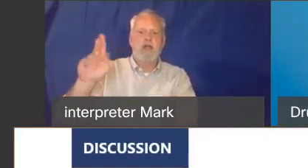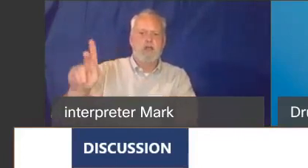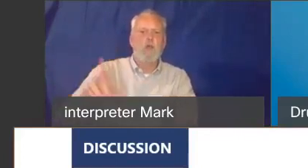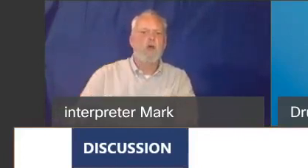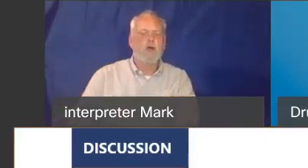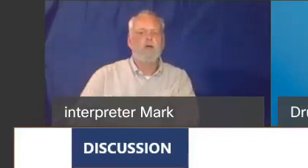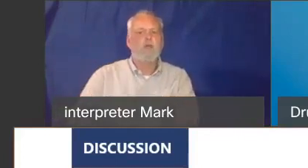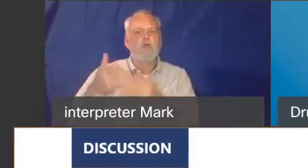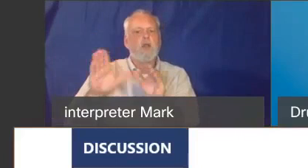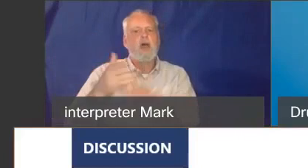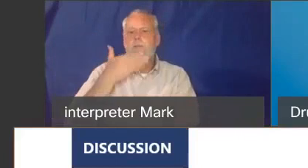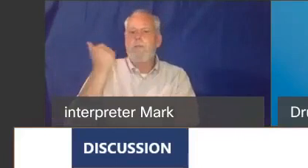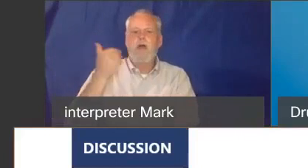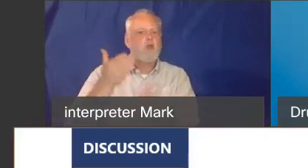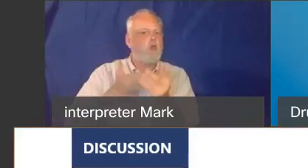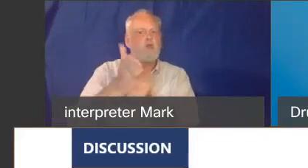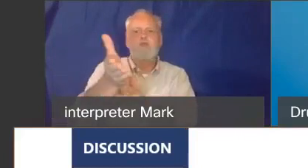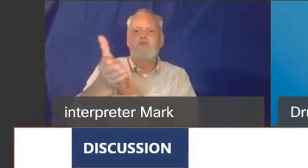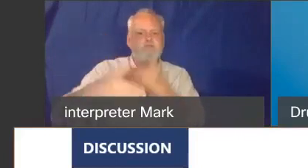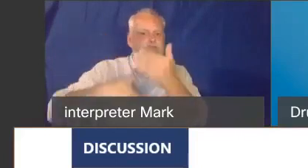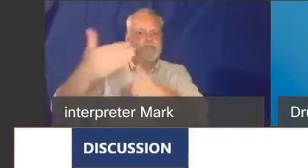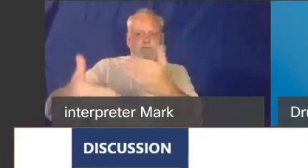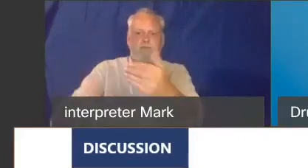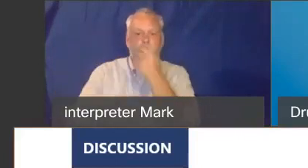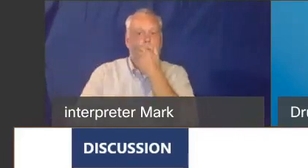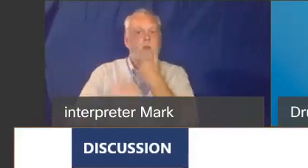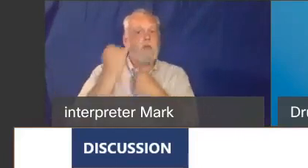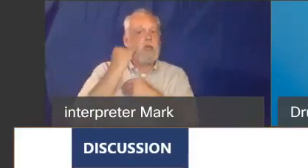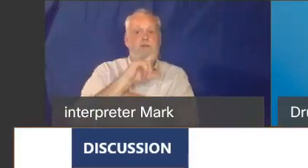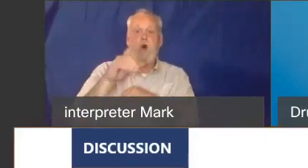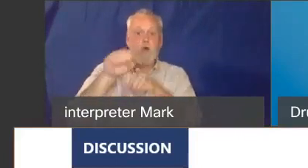Better through, and also just considering, you know, all the, all the bikes that I see often.